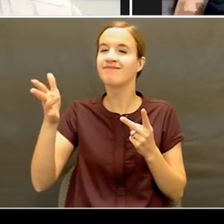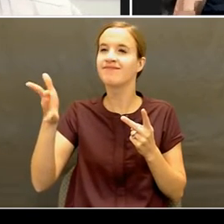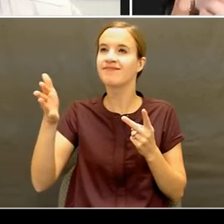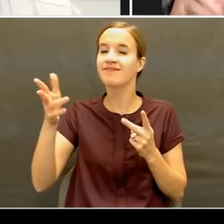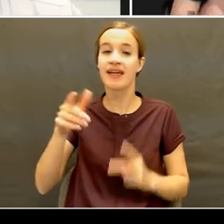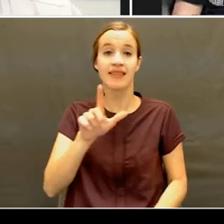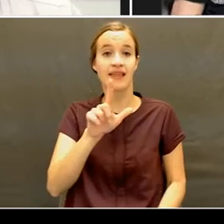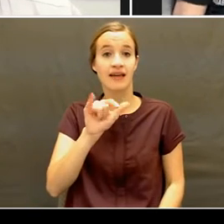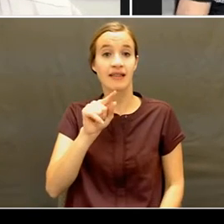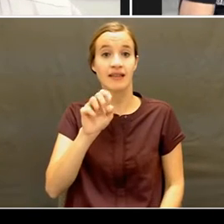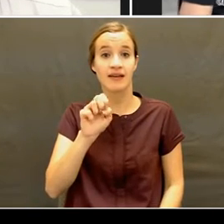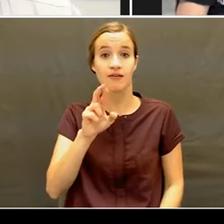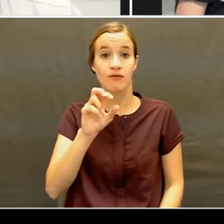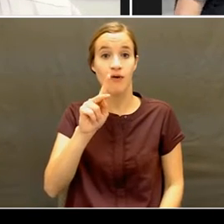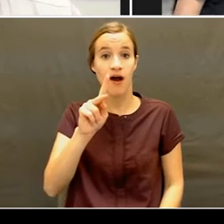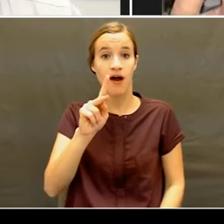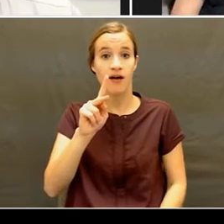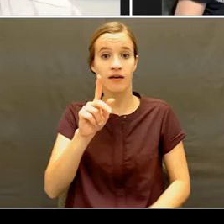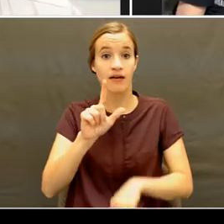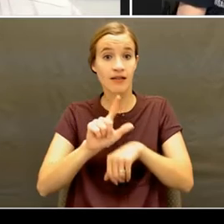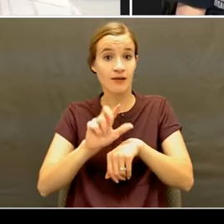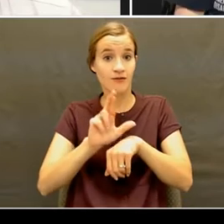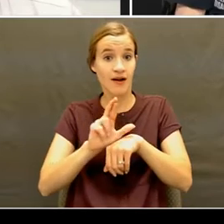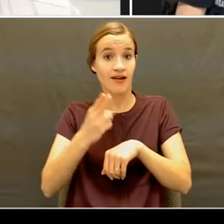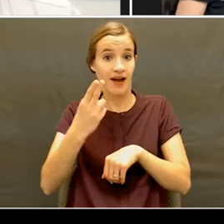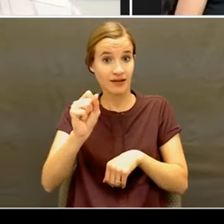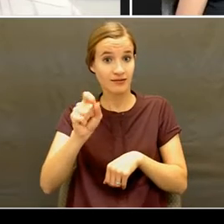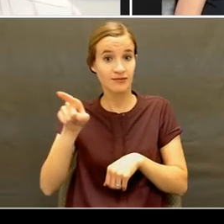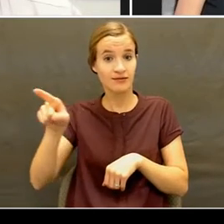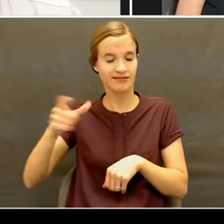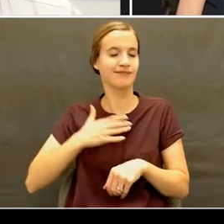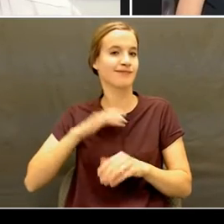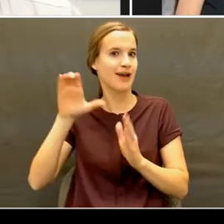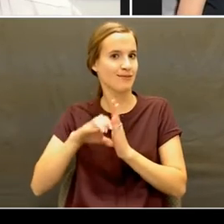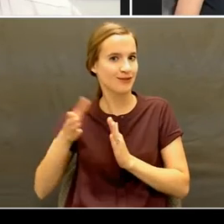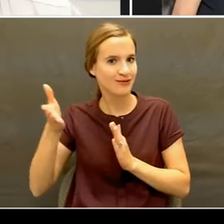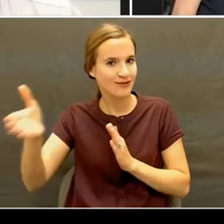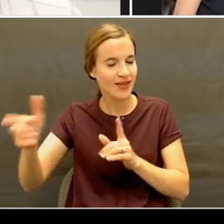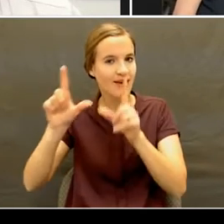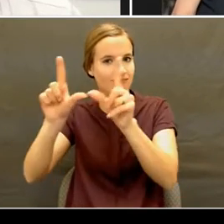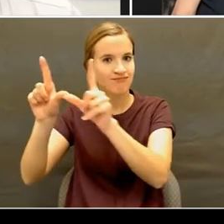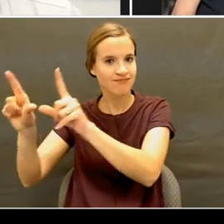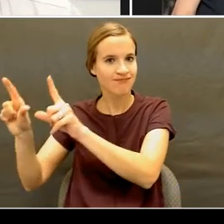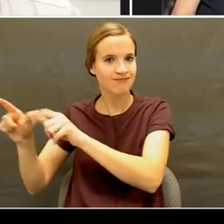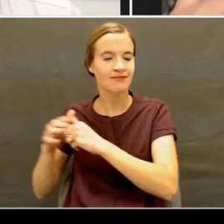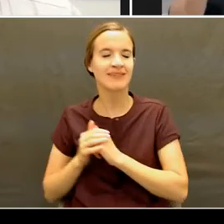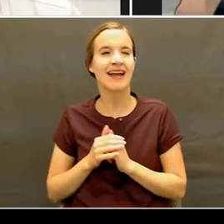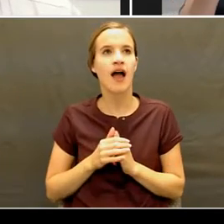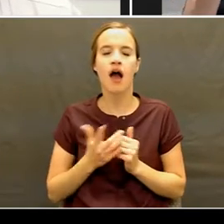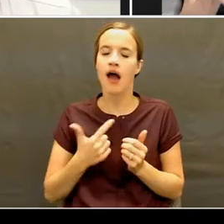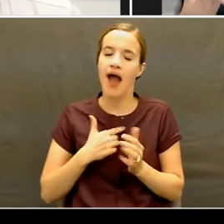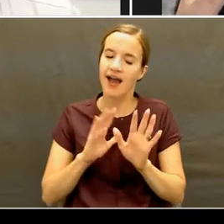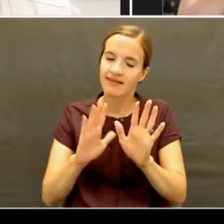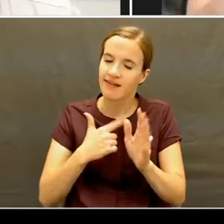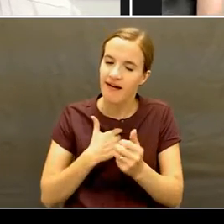School. I love Civil Rights. And at Lorraine Hotel, you go out into, they have one floor across